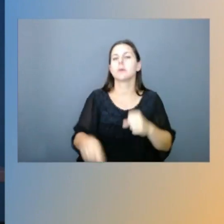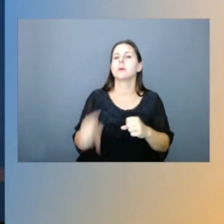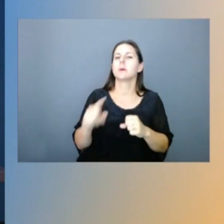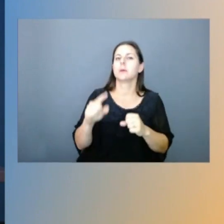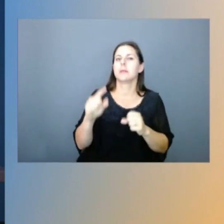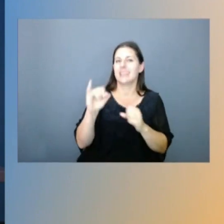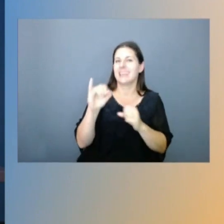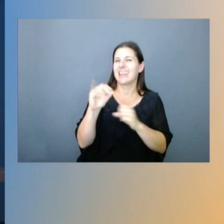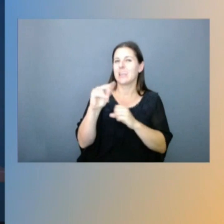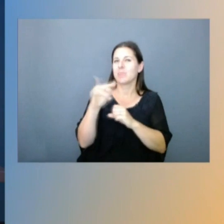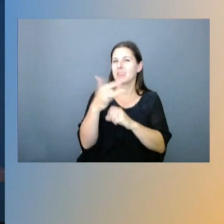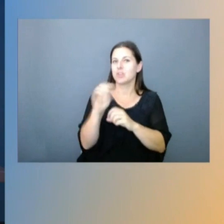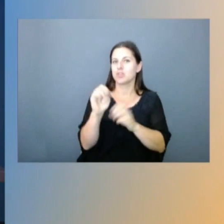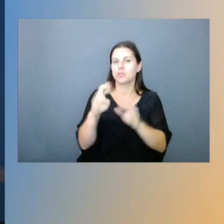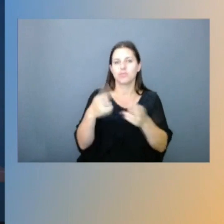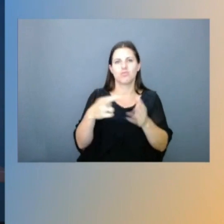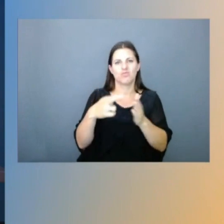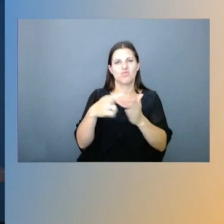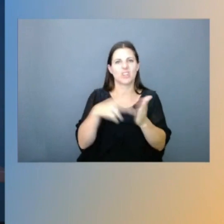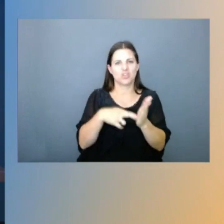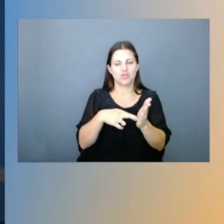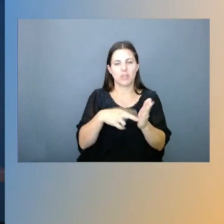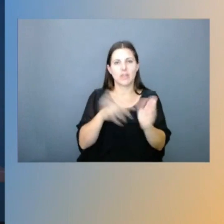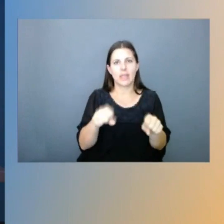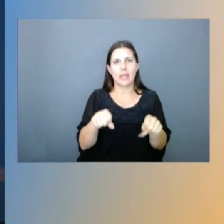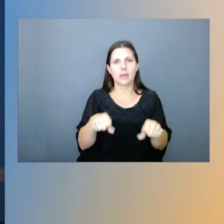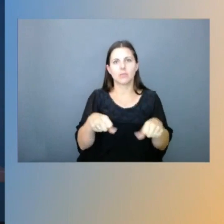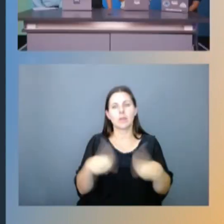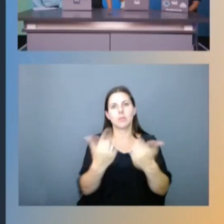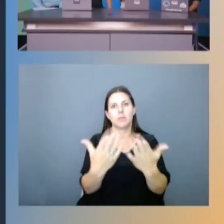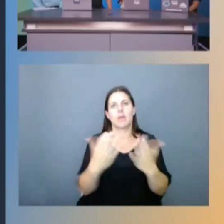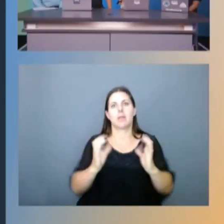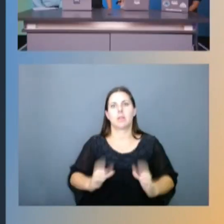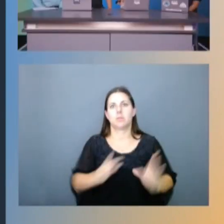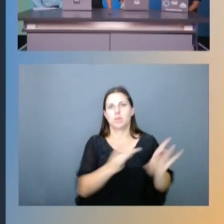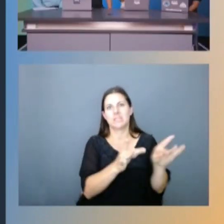that enable customers to really seamlessly run on either Graviton or x86.